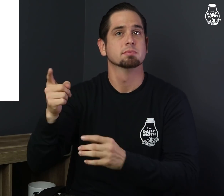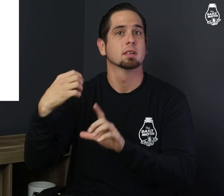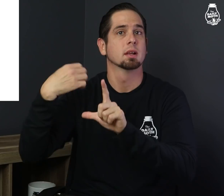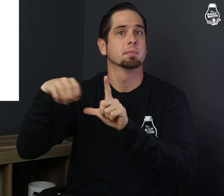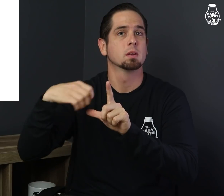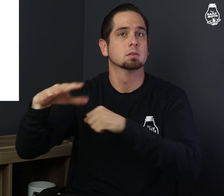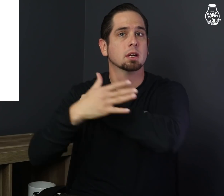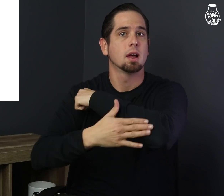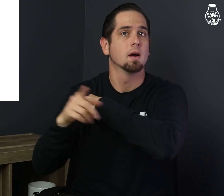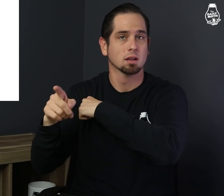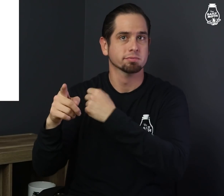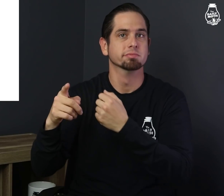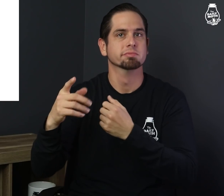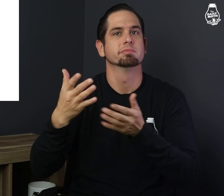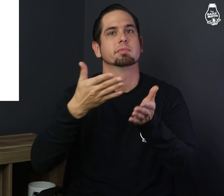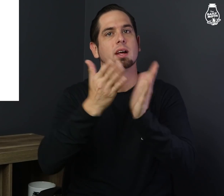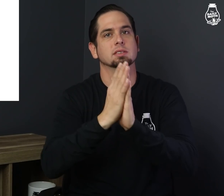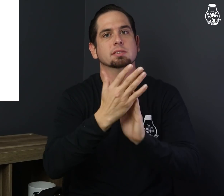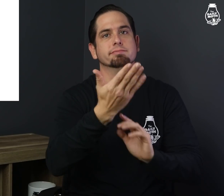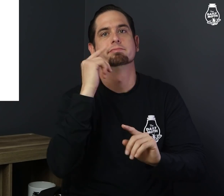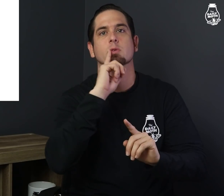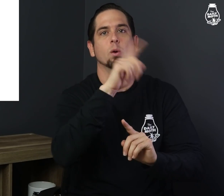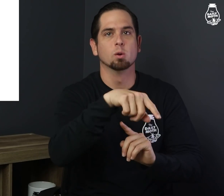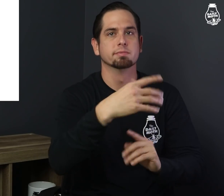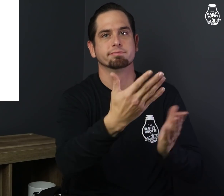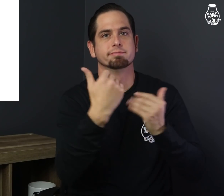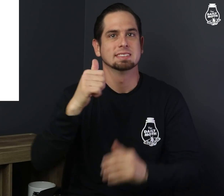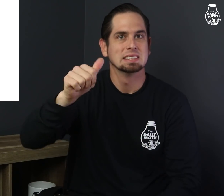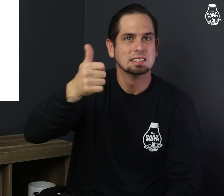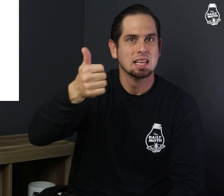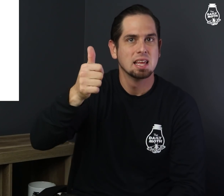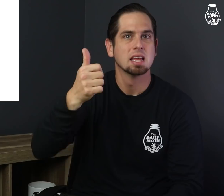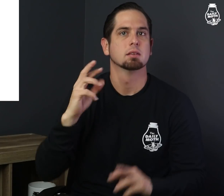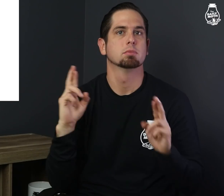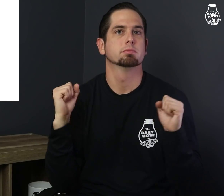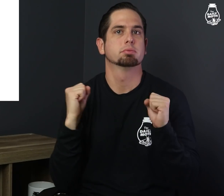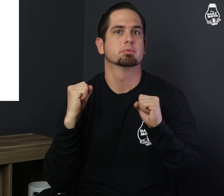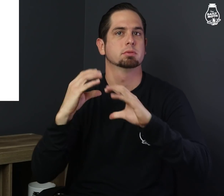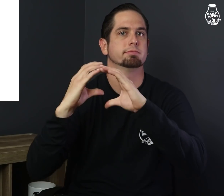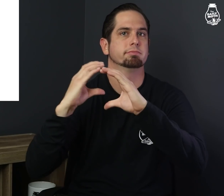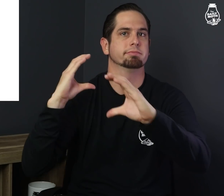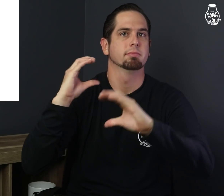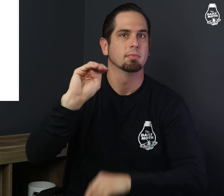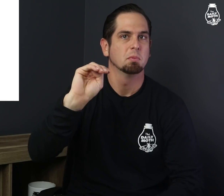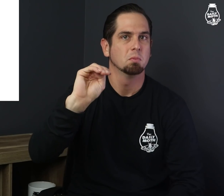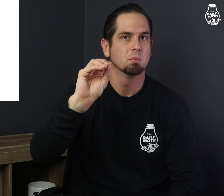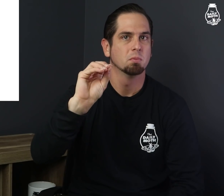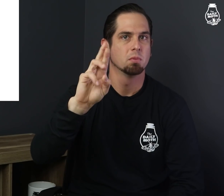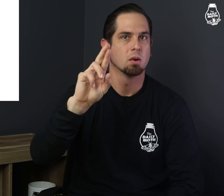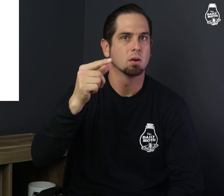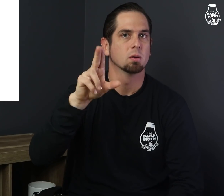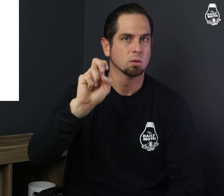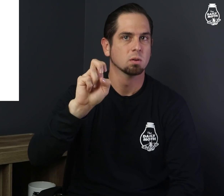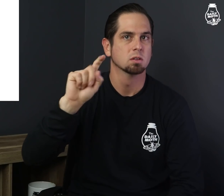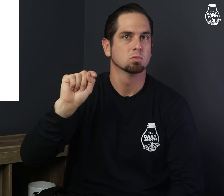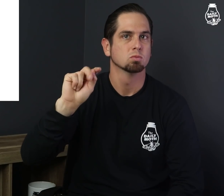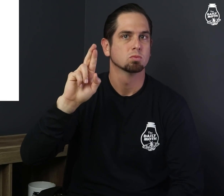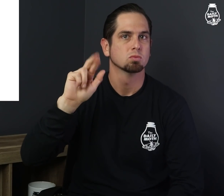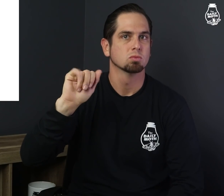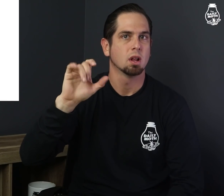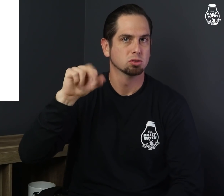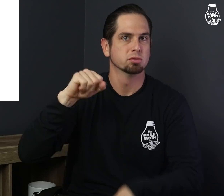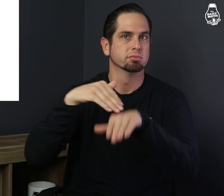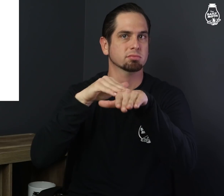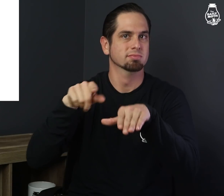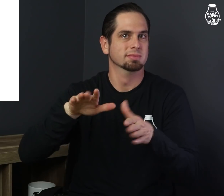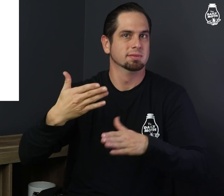that the county has brought in 10 refrigerated morgue trailers